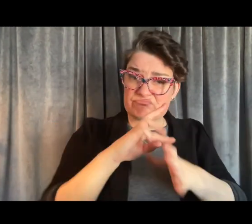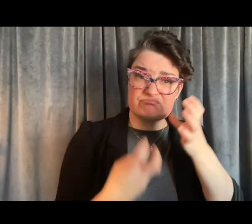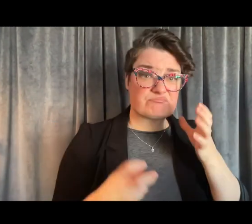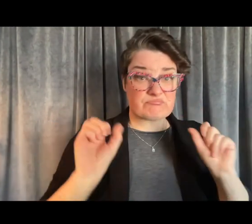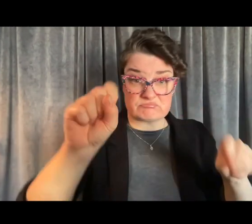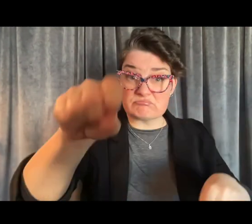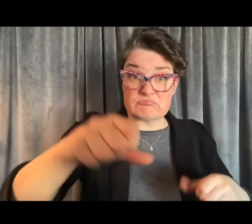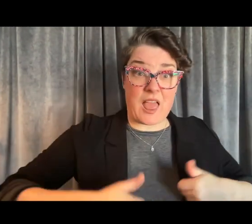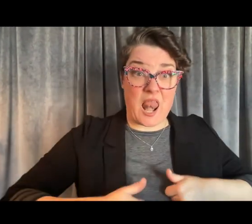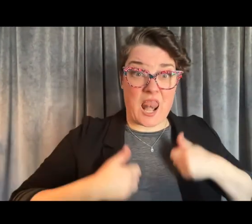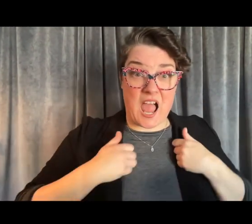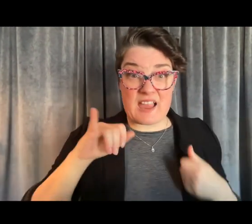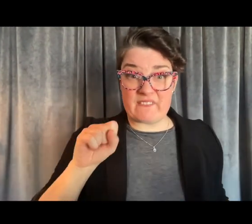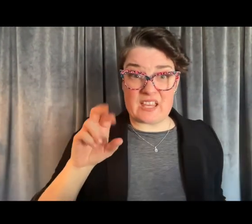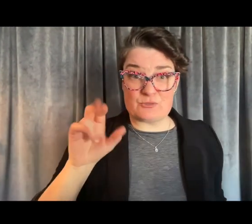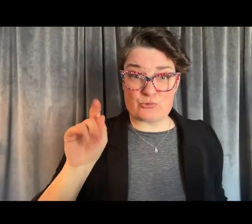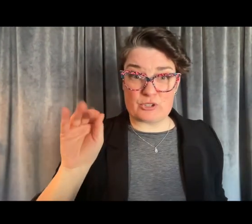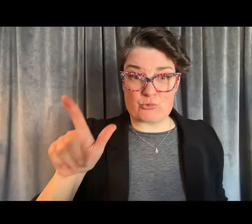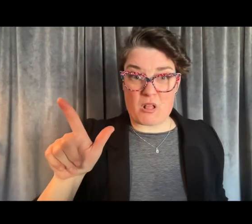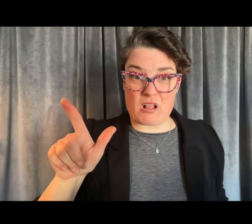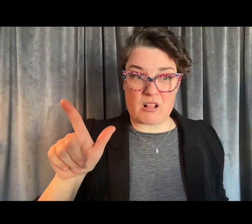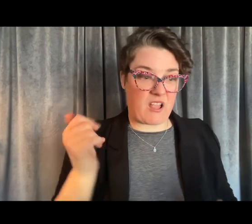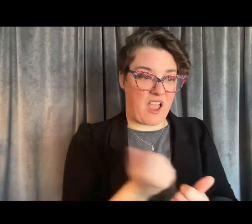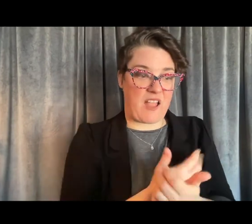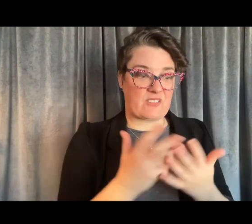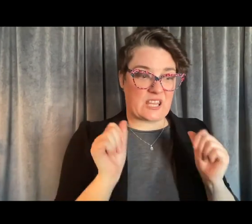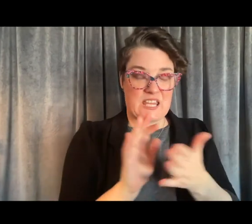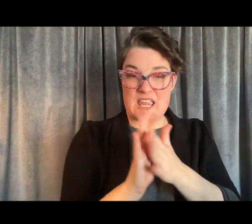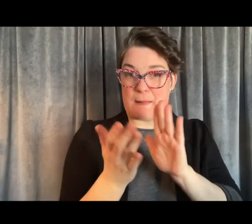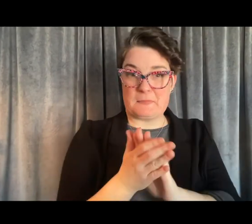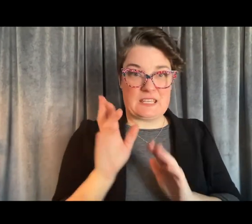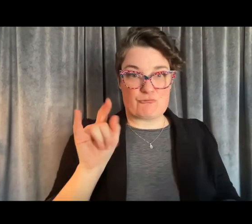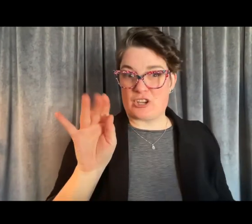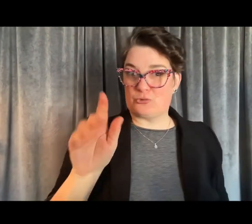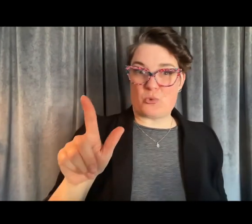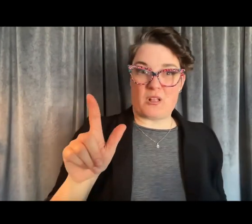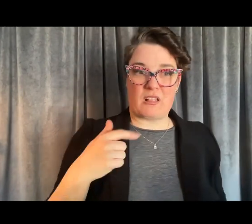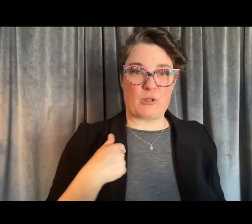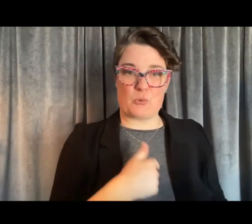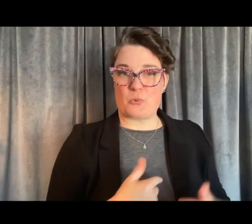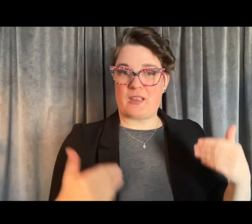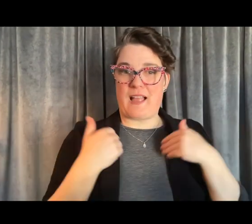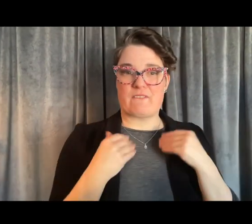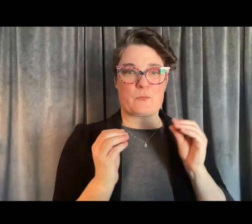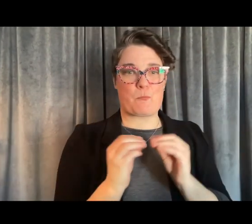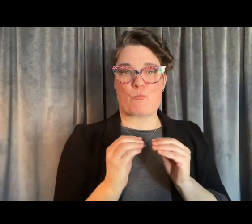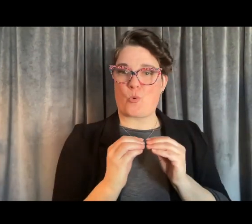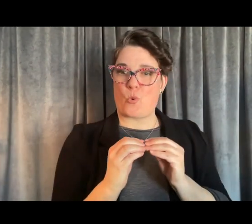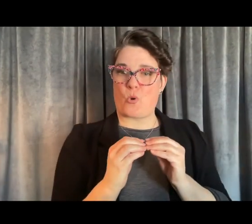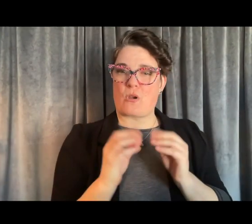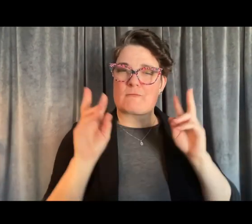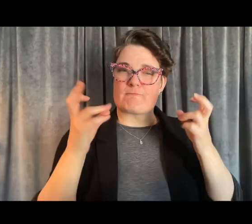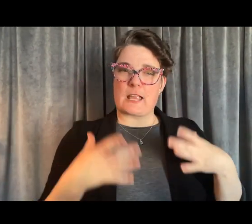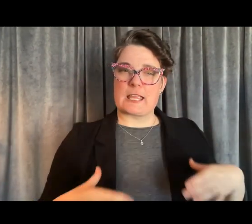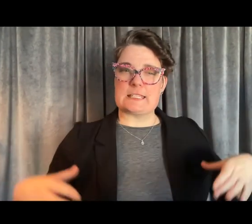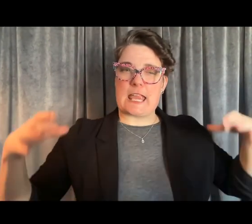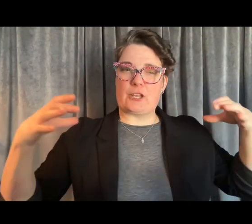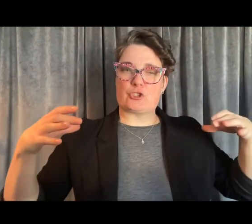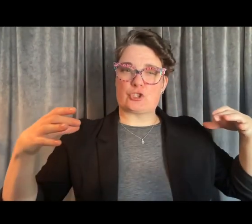We can make all of this into a ritual so that we have a little more of a, a container for our experiences.